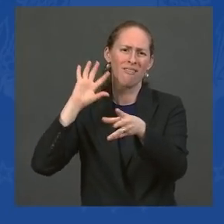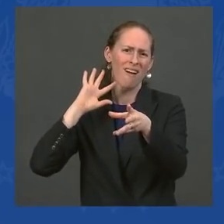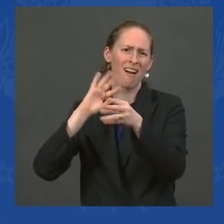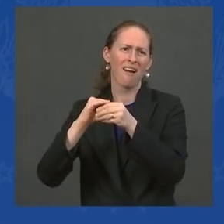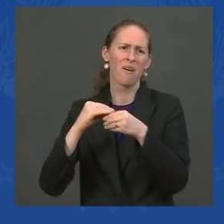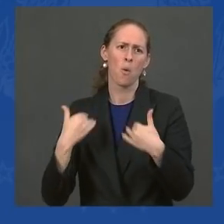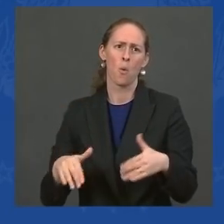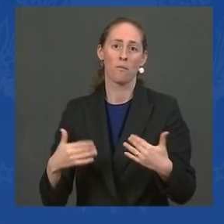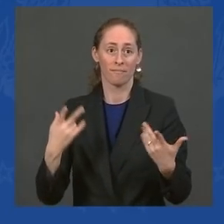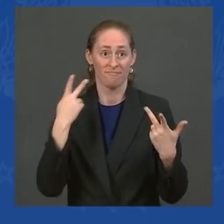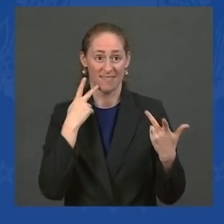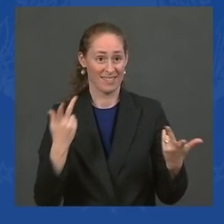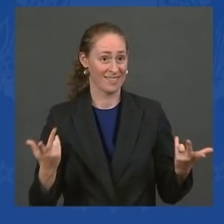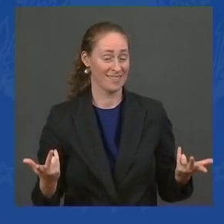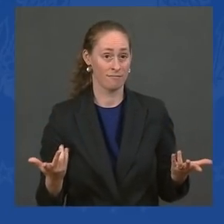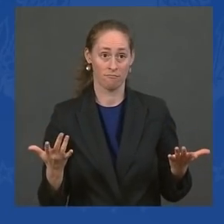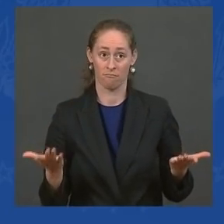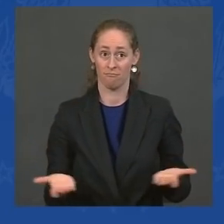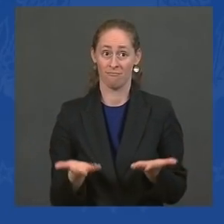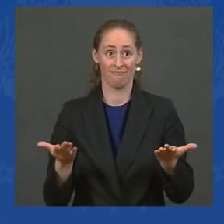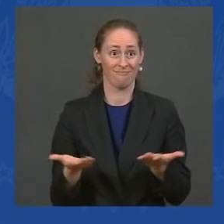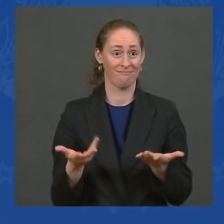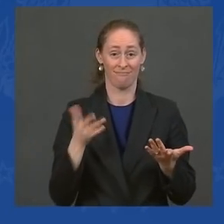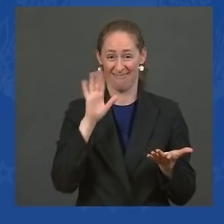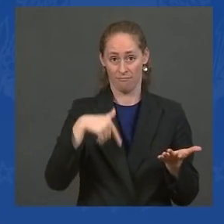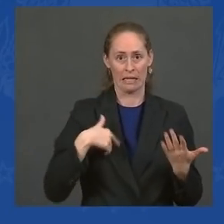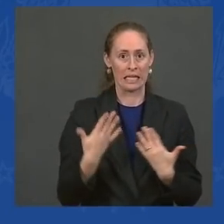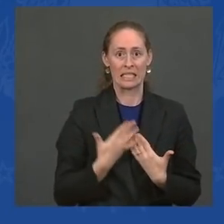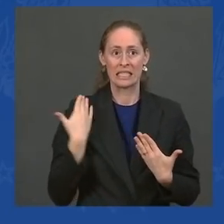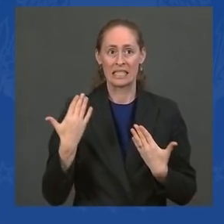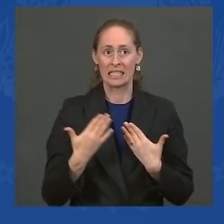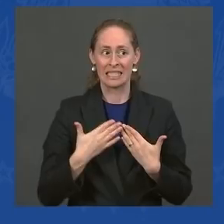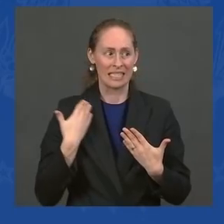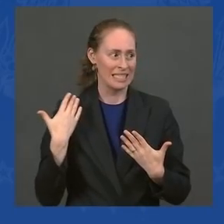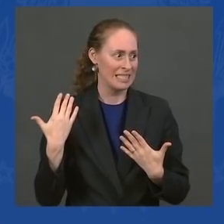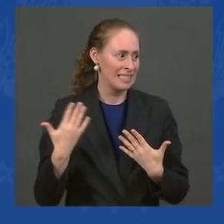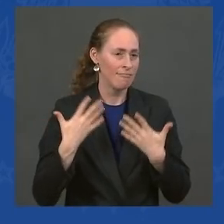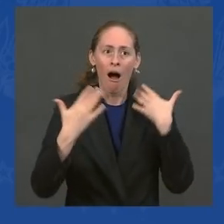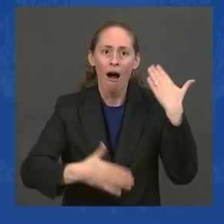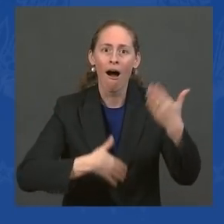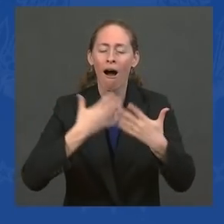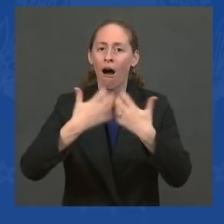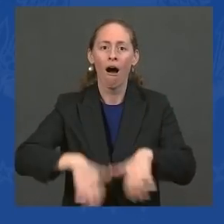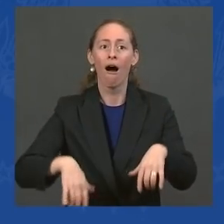so far as President. No, I mean it. I mean it. I got to tell you a quick story.